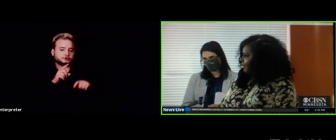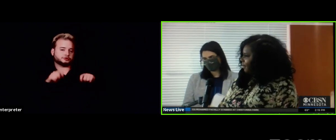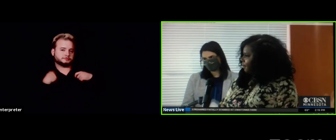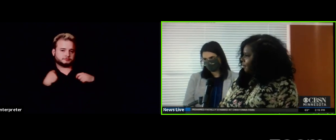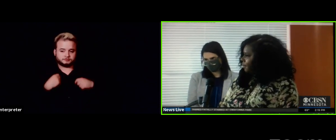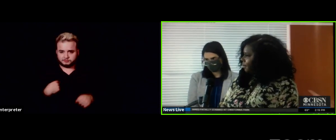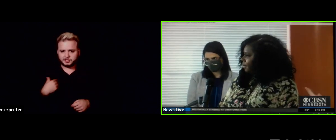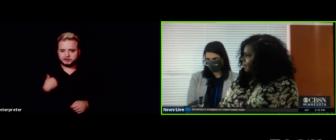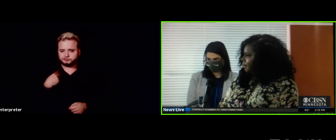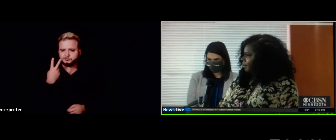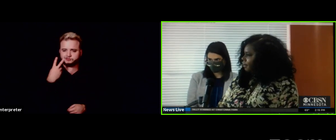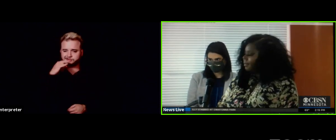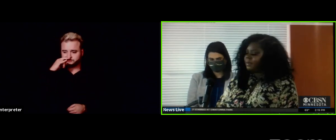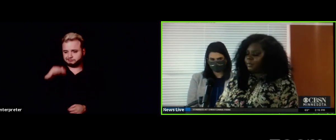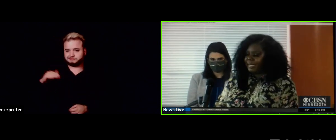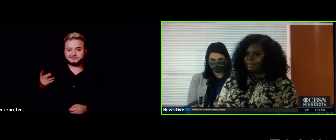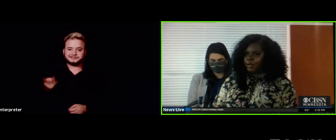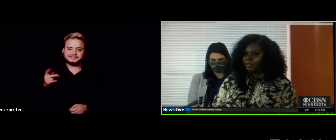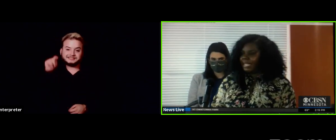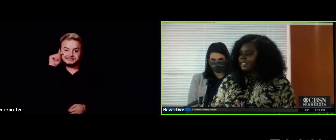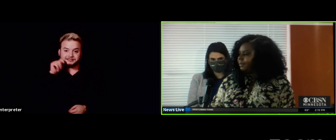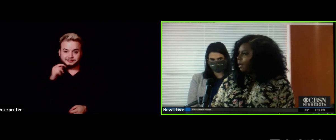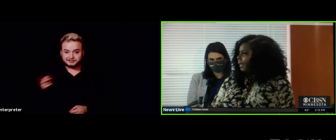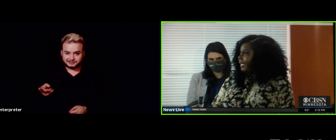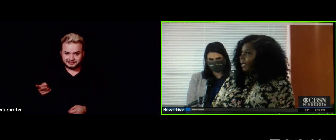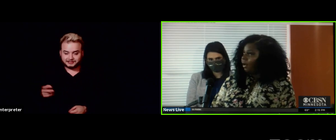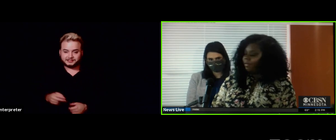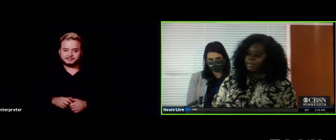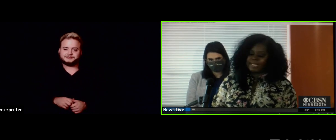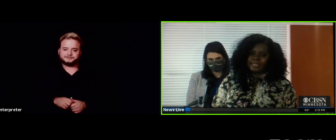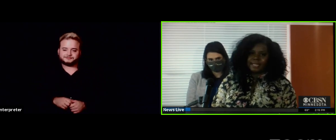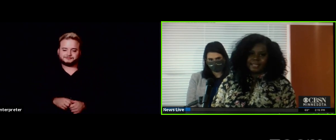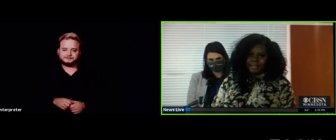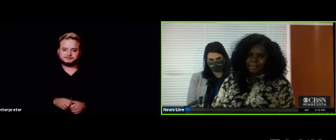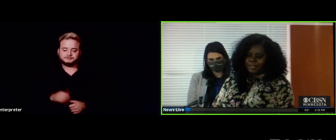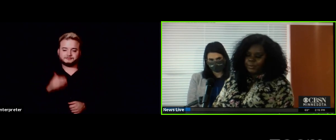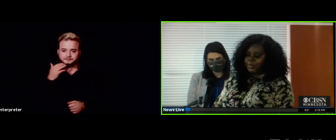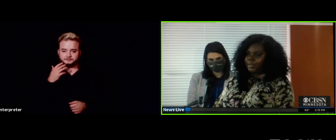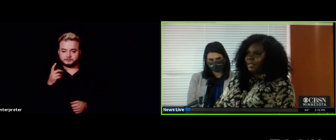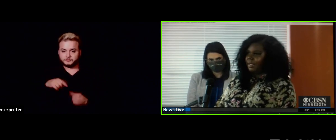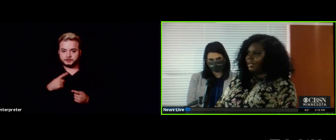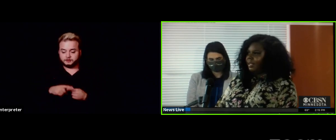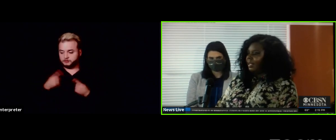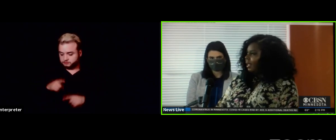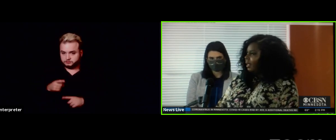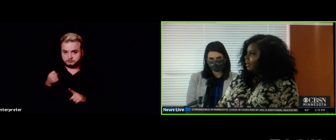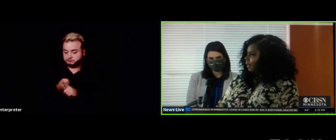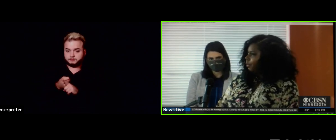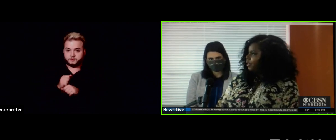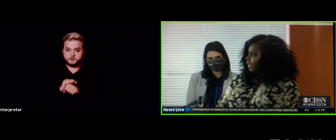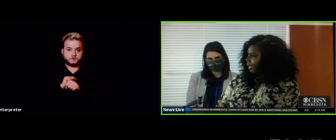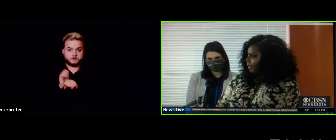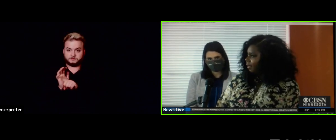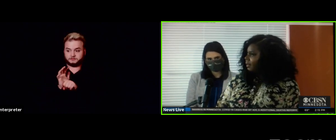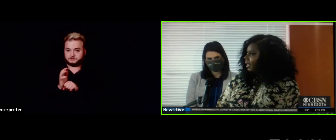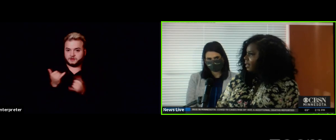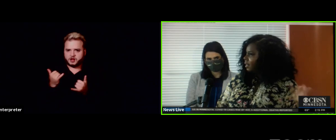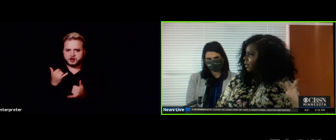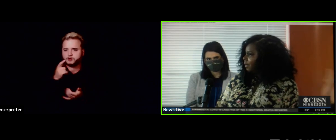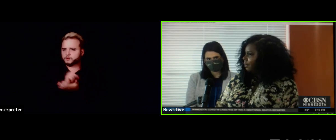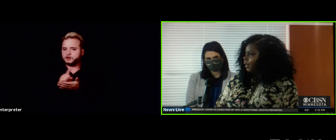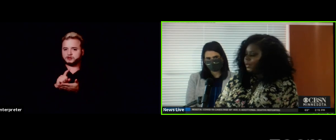although that's not to come back to work and they were shutting down and so I've been home